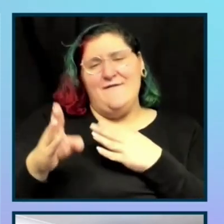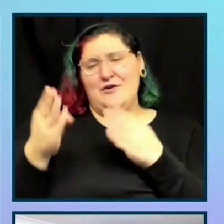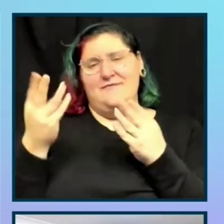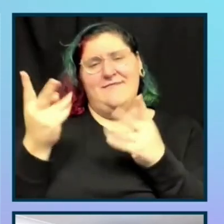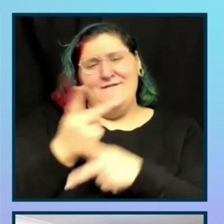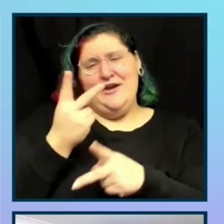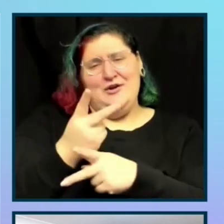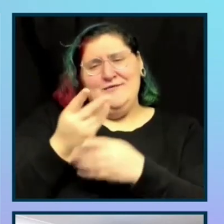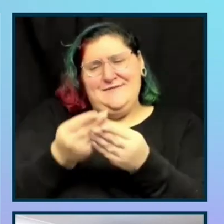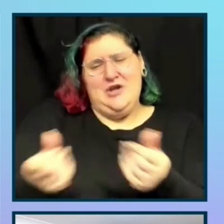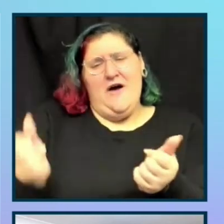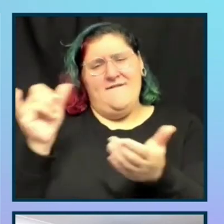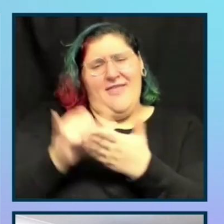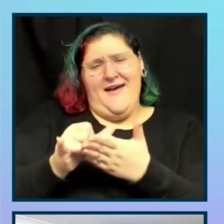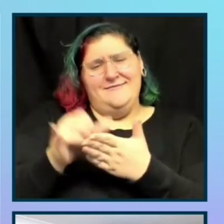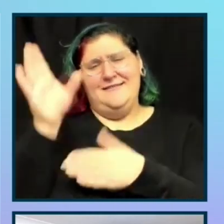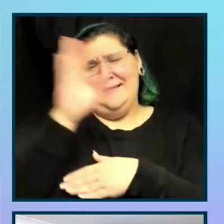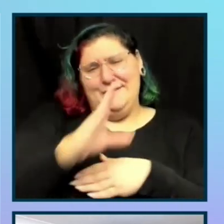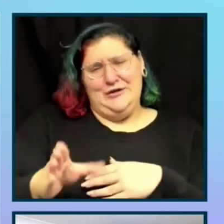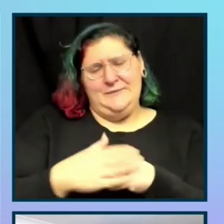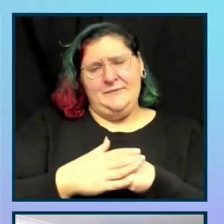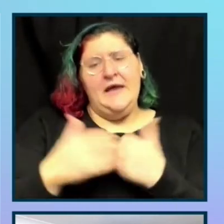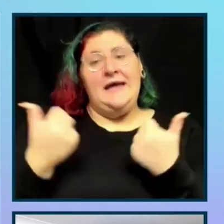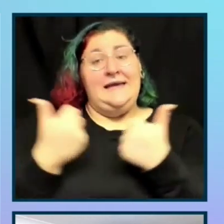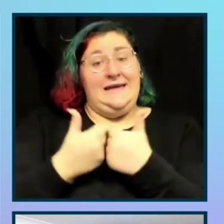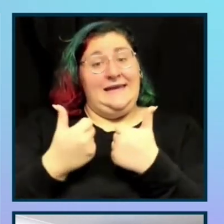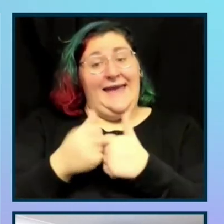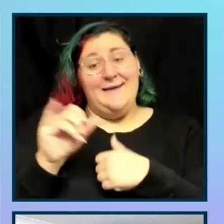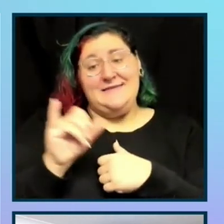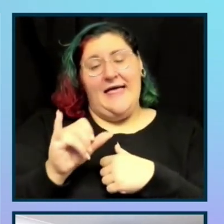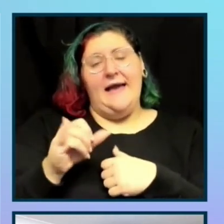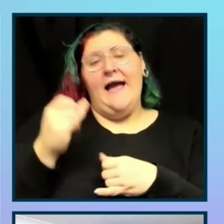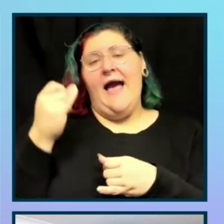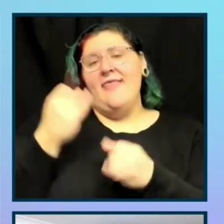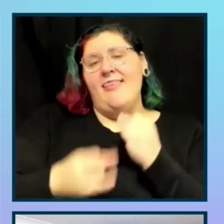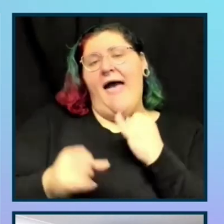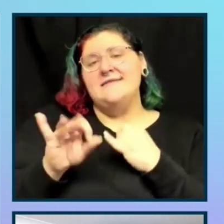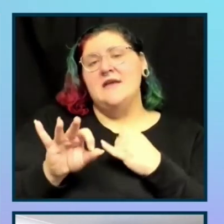for the problem in the first life games like "The Last Of Us 2" are really an exception